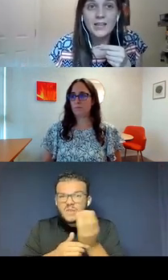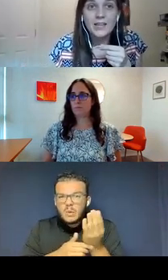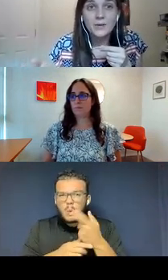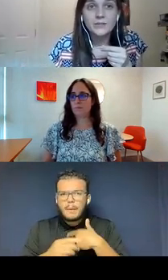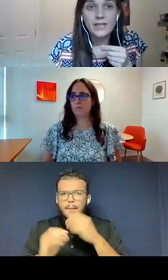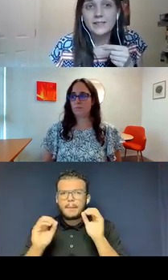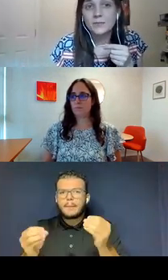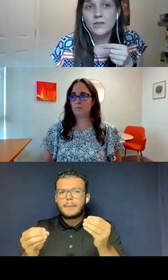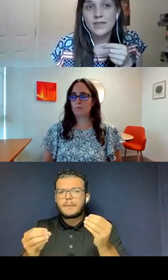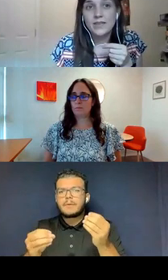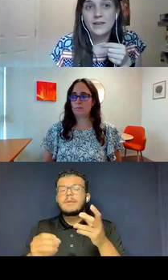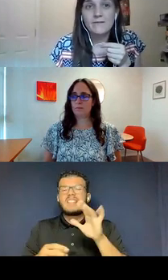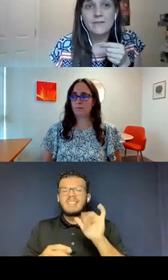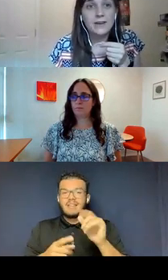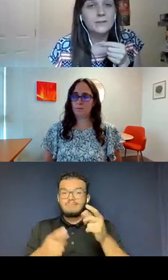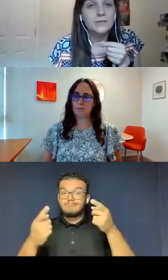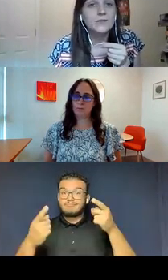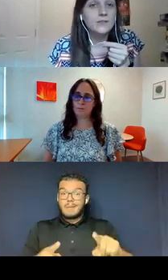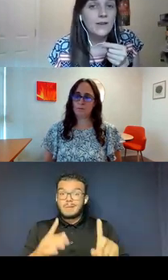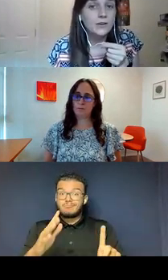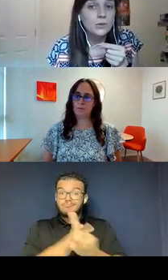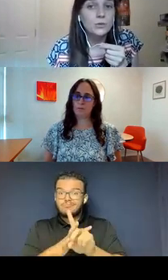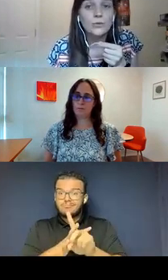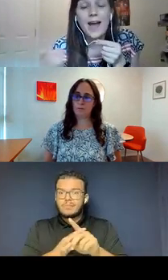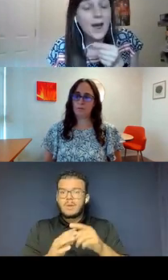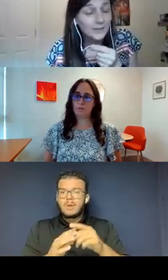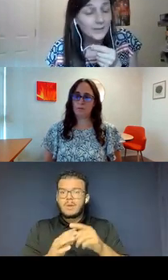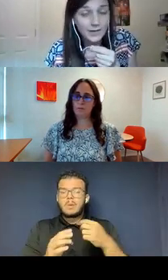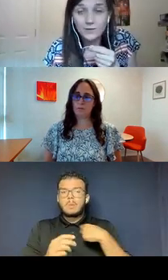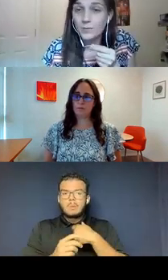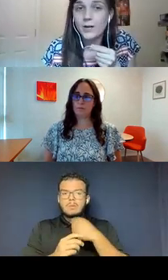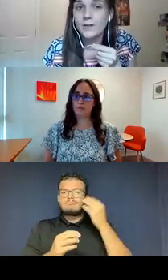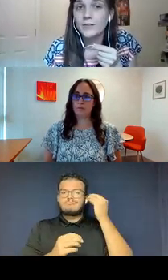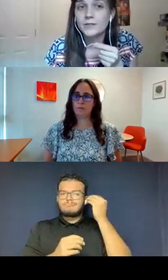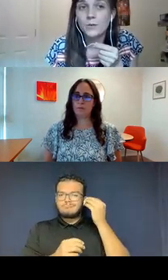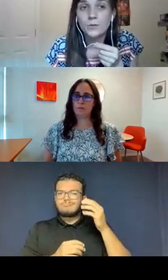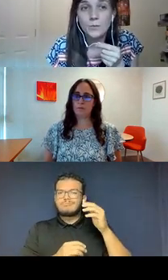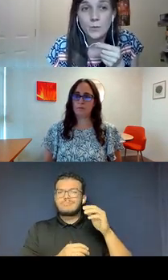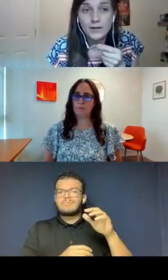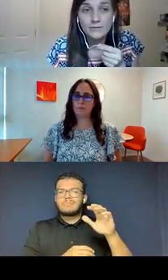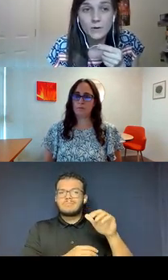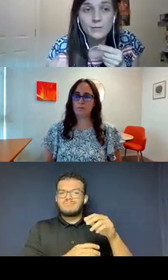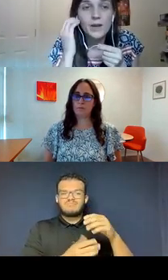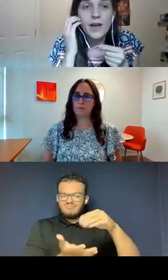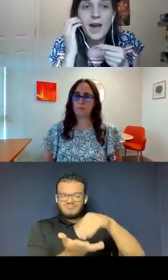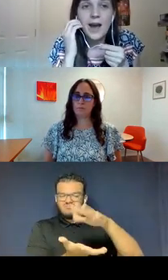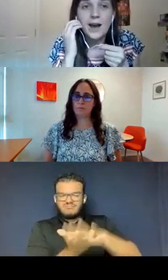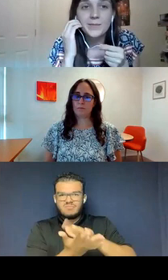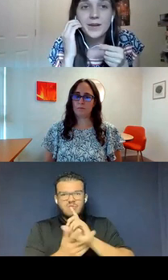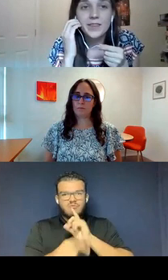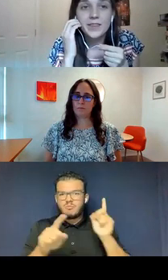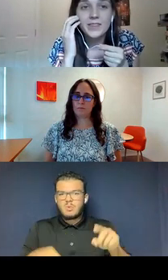And in those cases, we're thinking of victims and survivors who do not get reported on this reporting form.